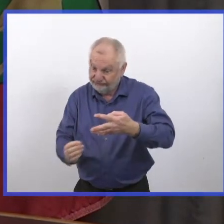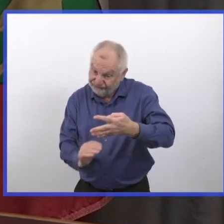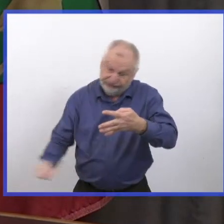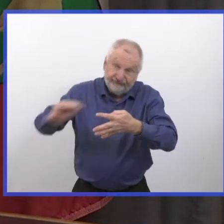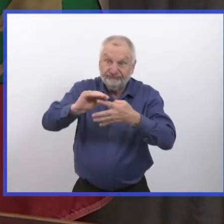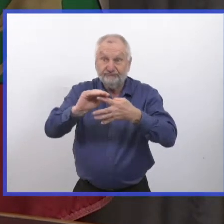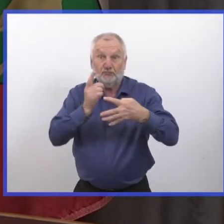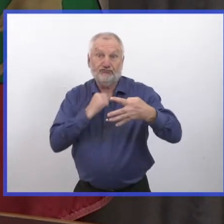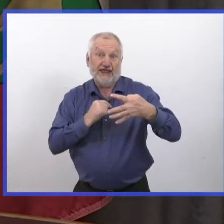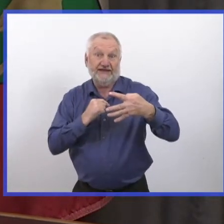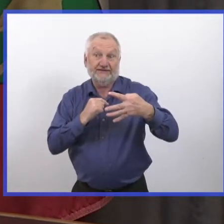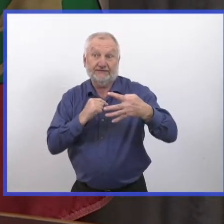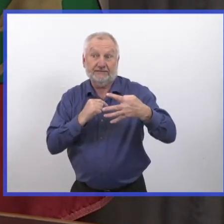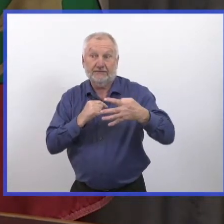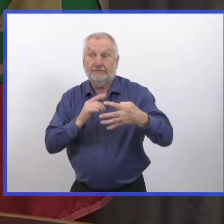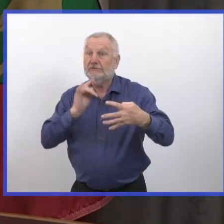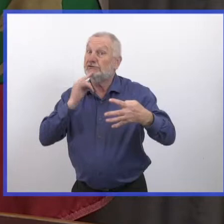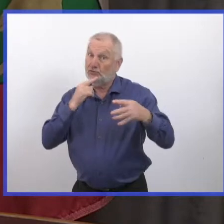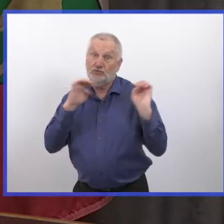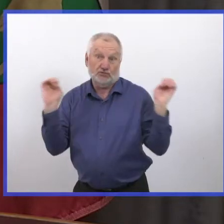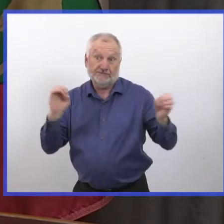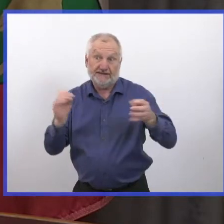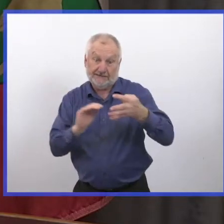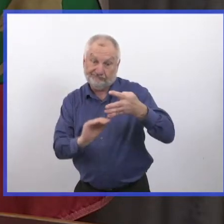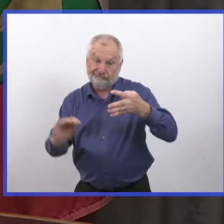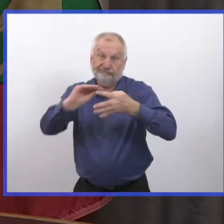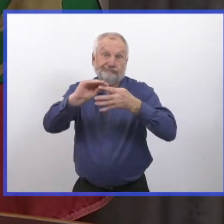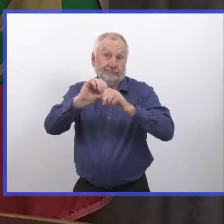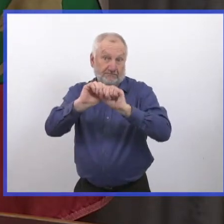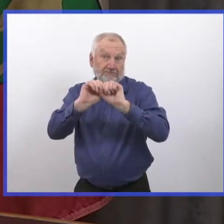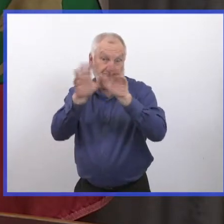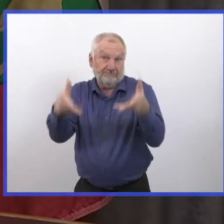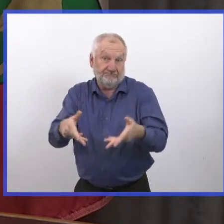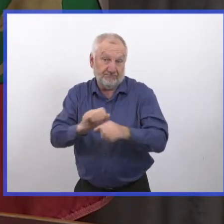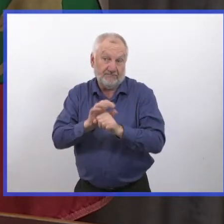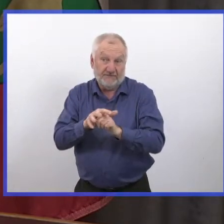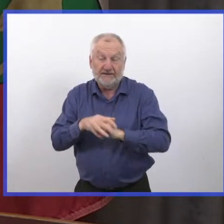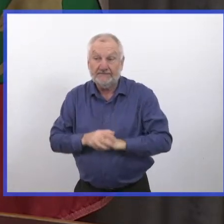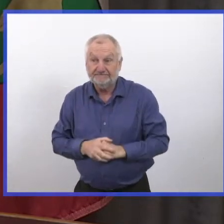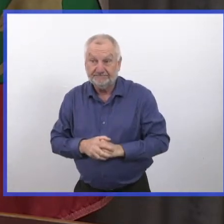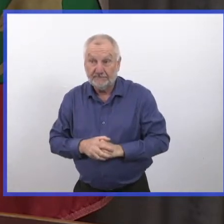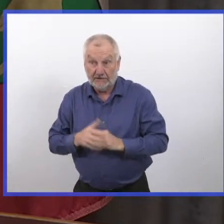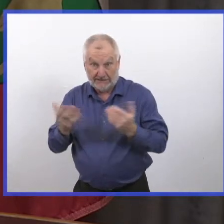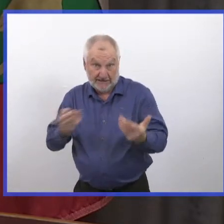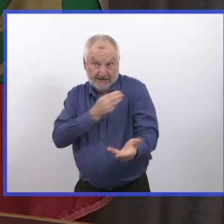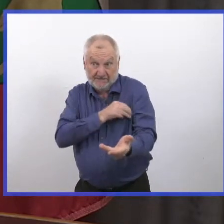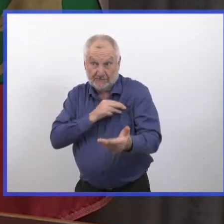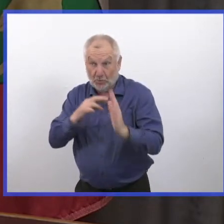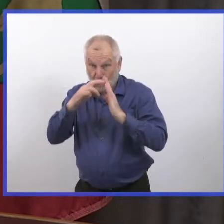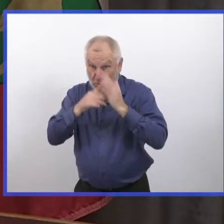The recommended ages do not include younger people simply because the vaccine was not given to younger people when the trials were happening.